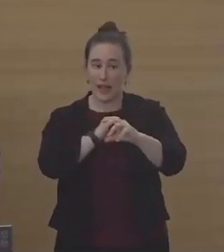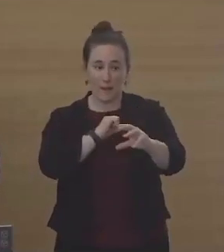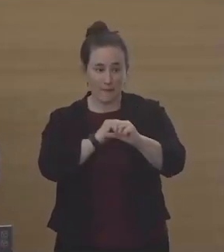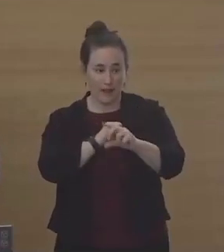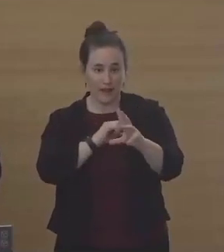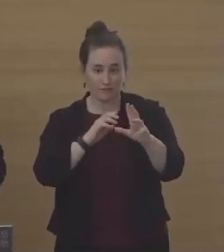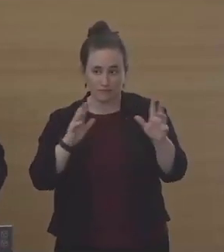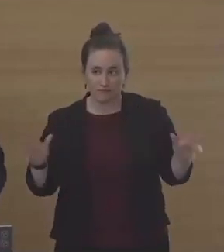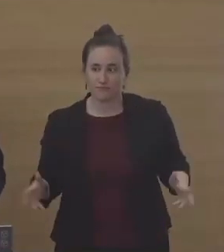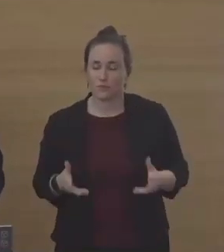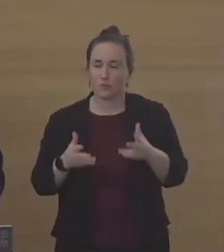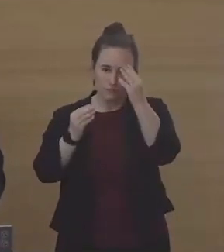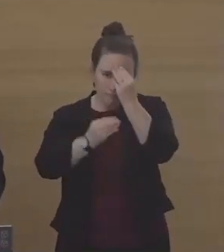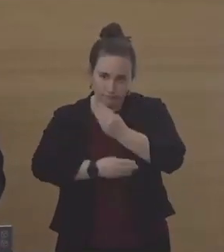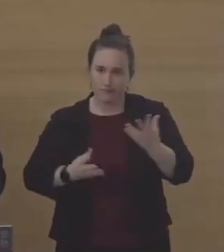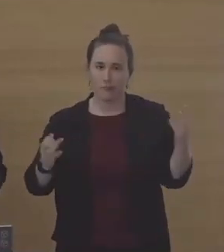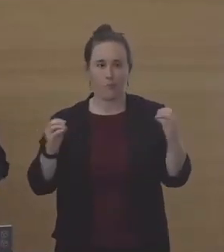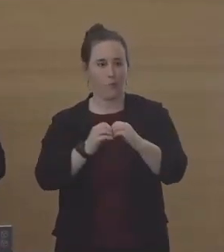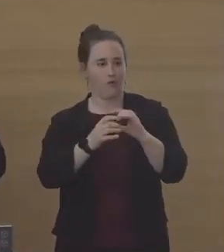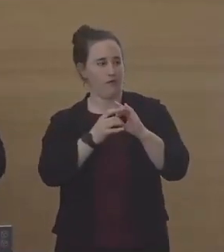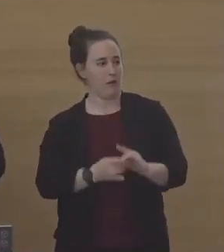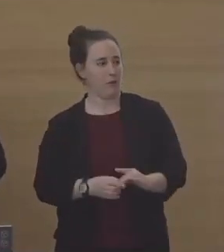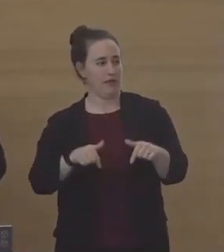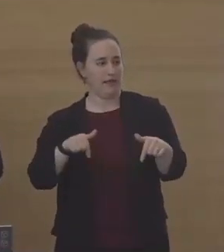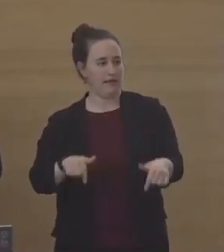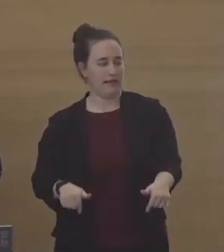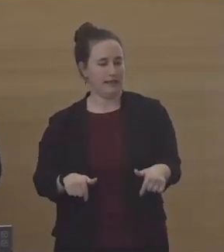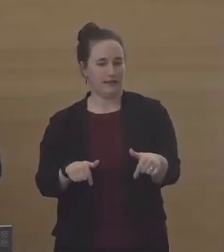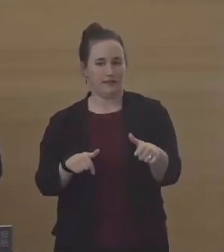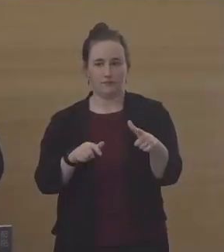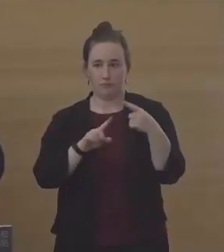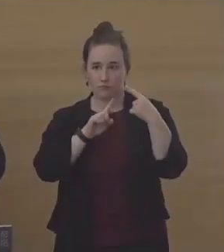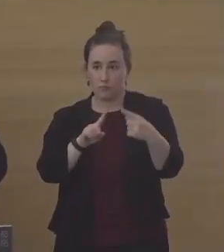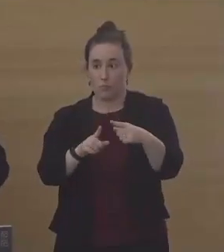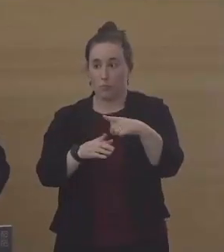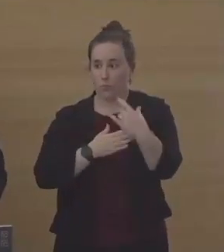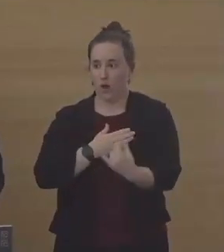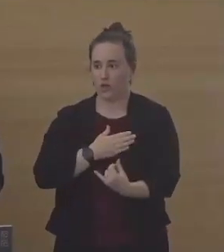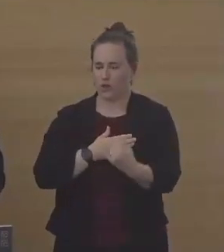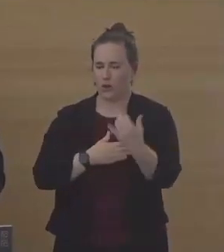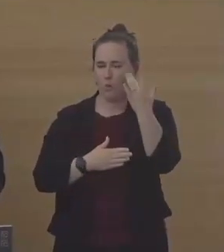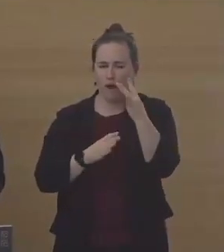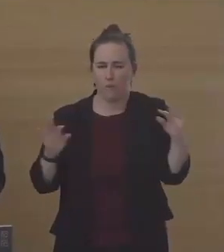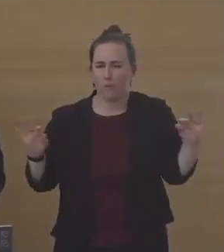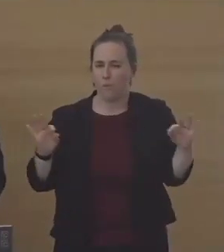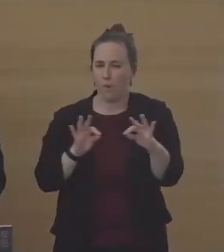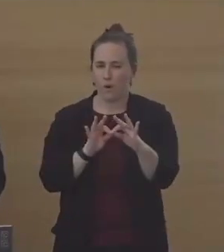more about our campaign and why it's important and to play a game to